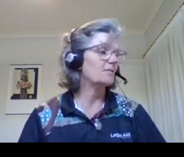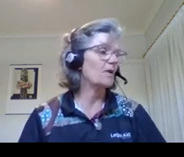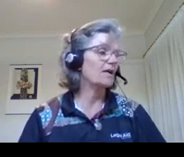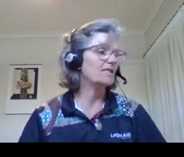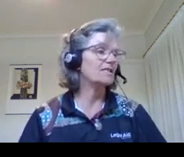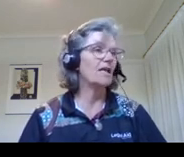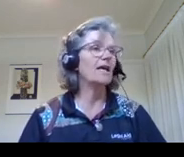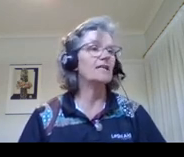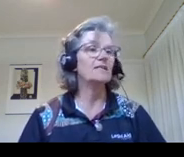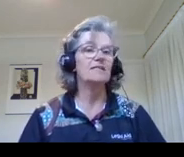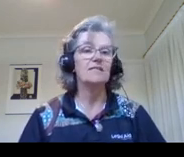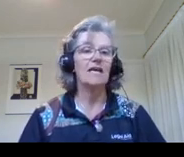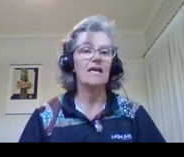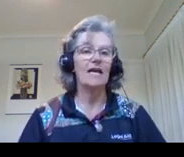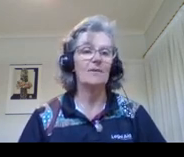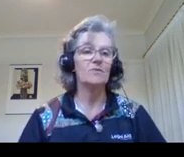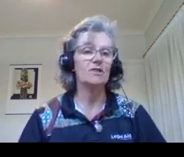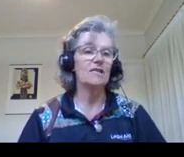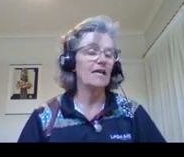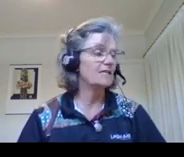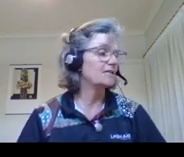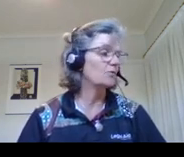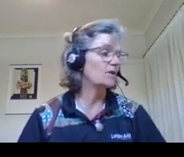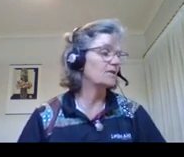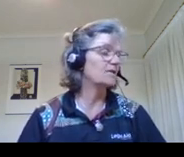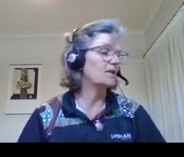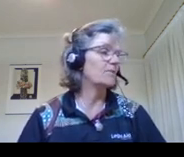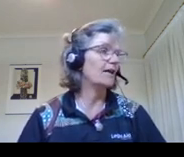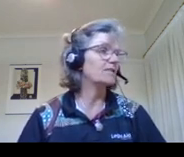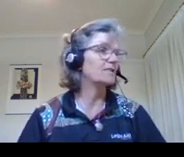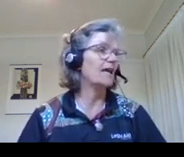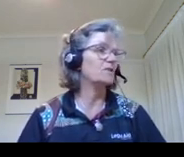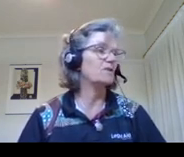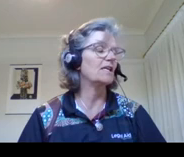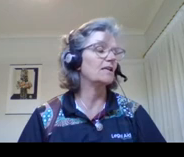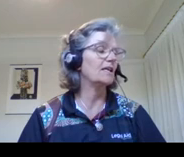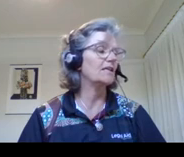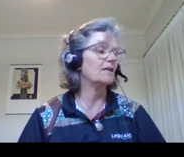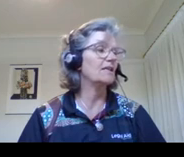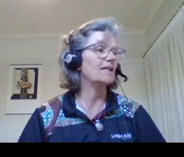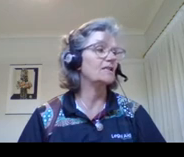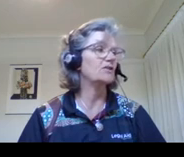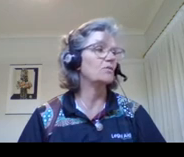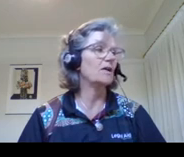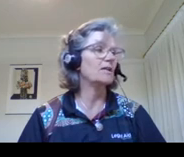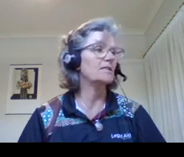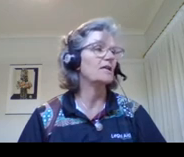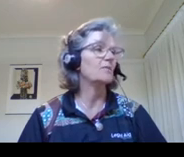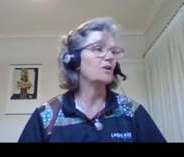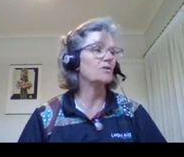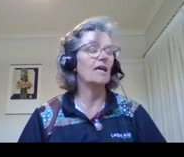ideas on how you can stay up to date with about scams particularly the latest ones because they